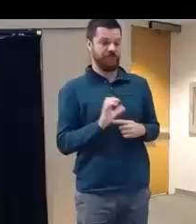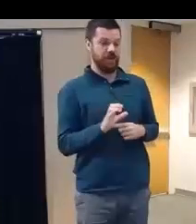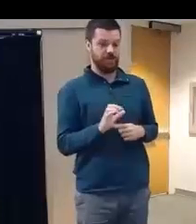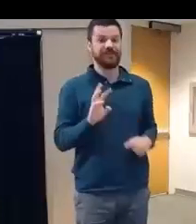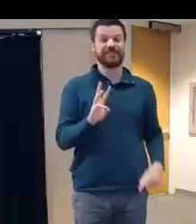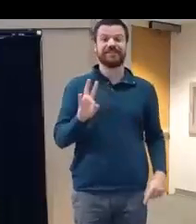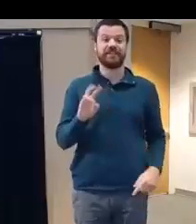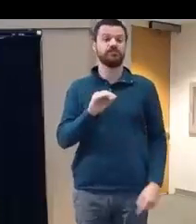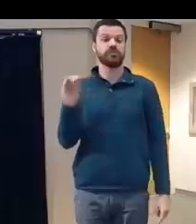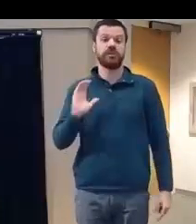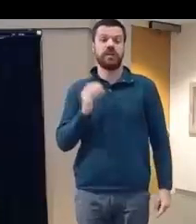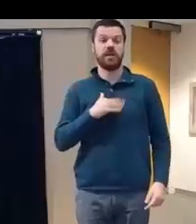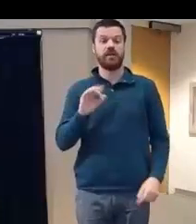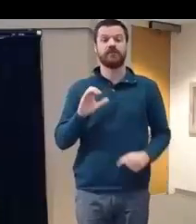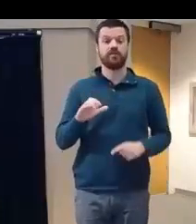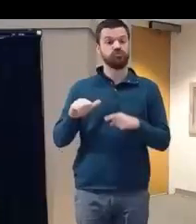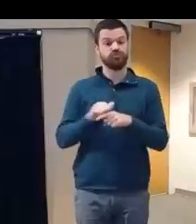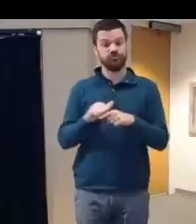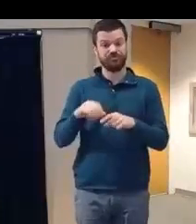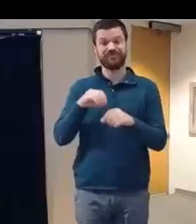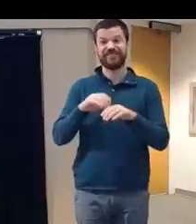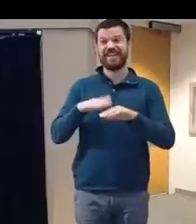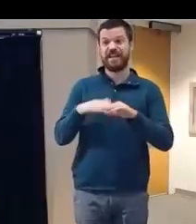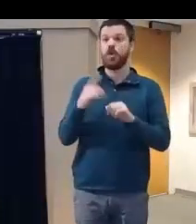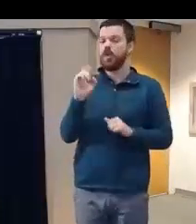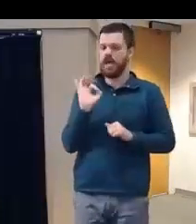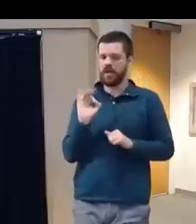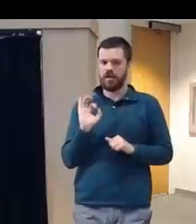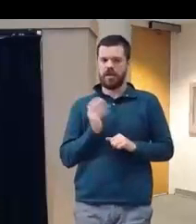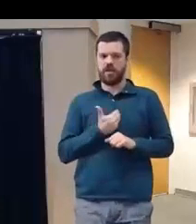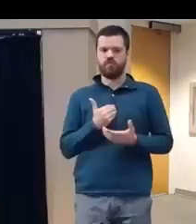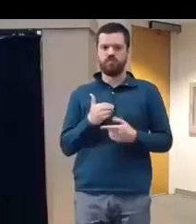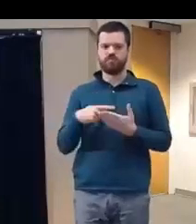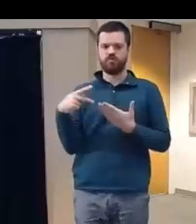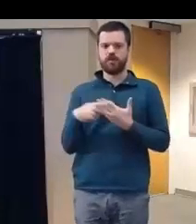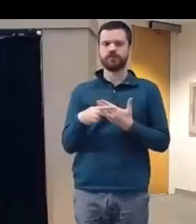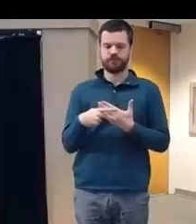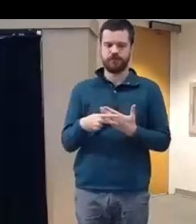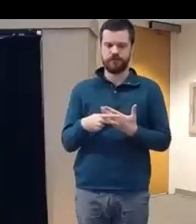67 percent of our current faculty trained in at least one of our training programs I didn't ask